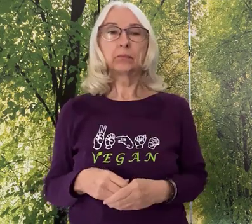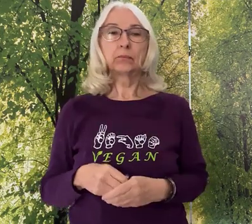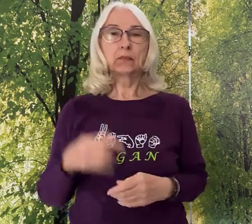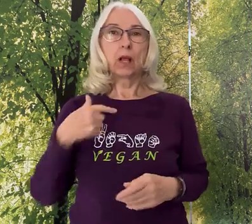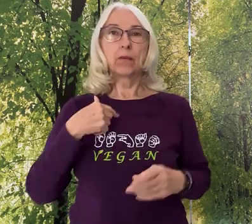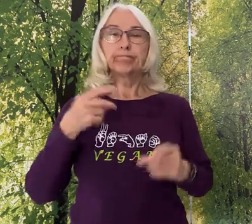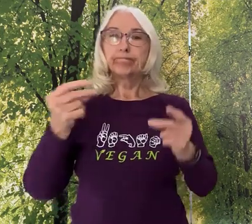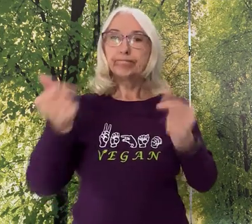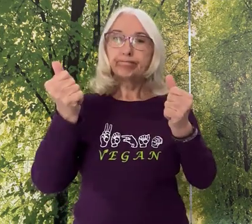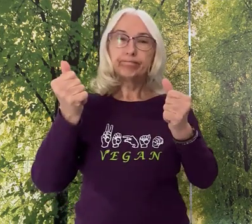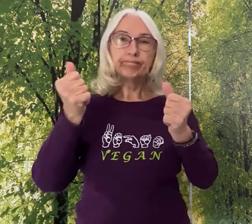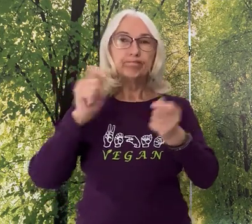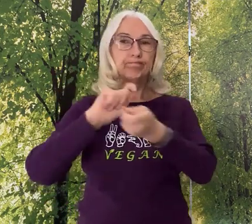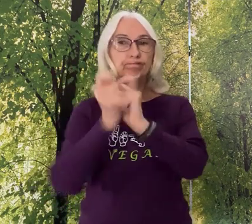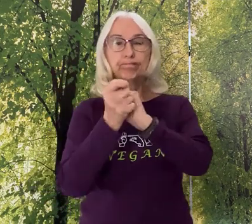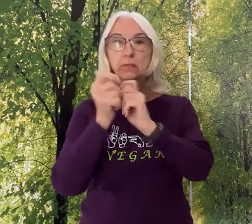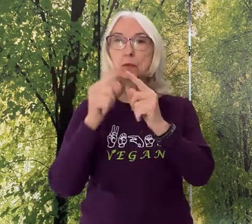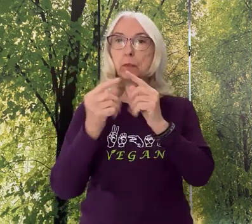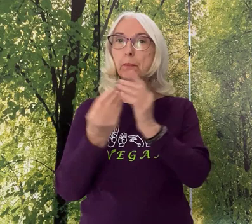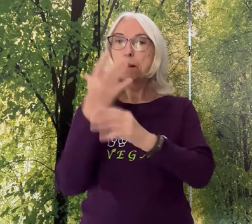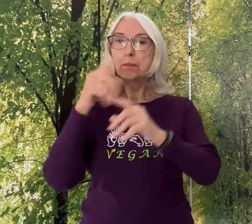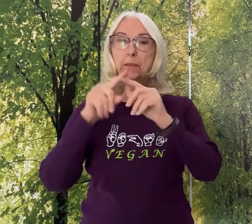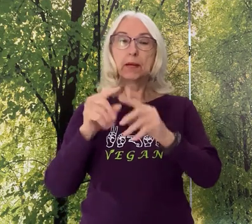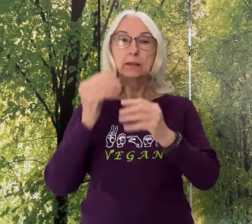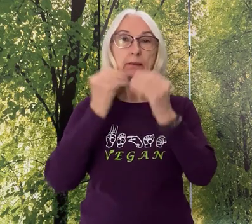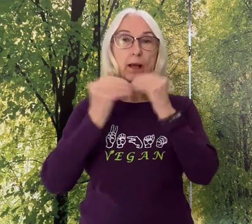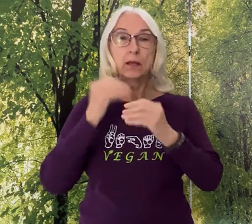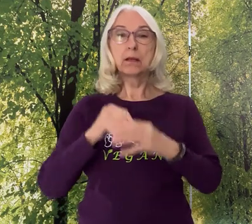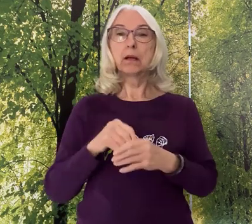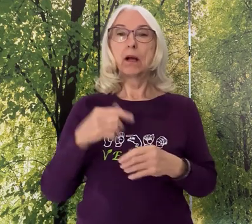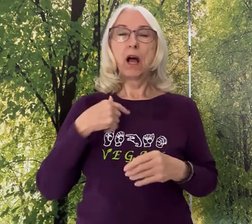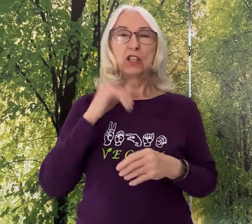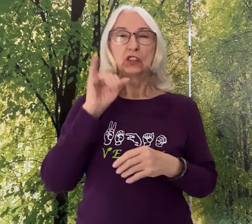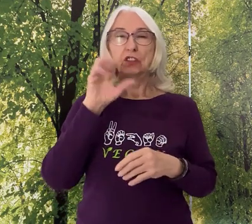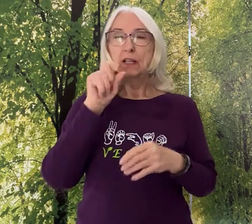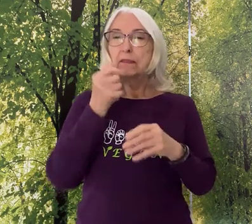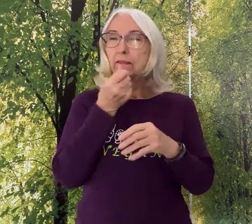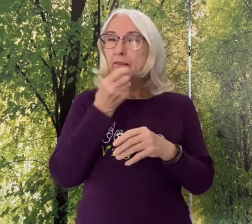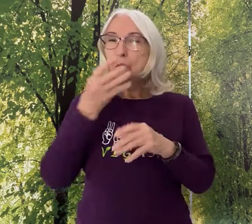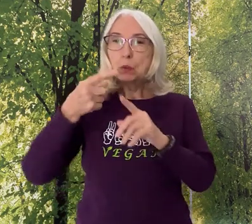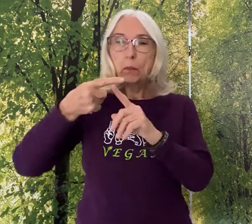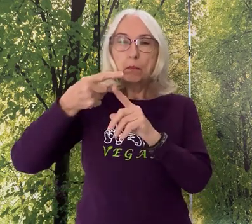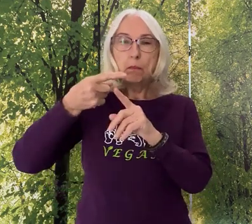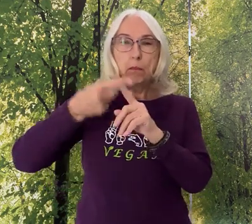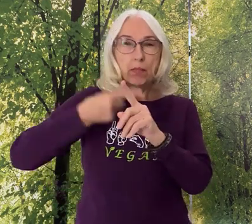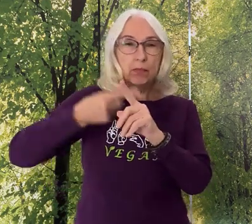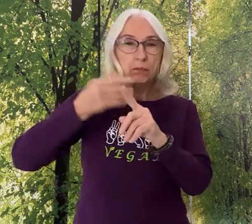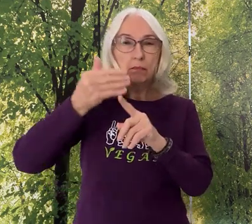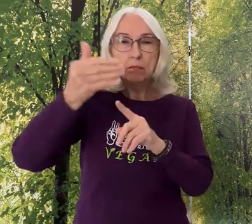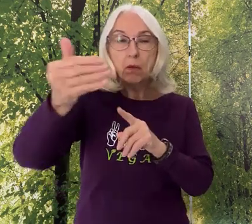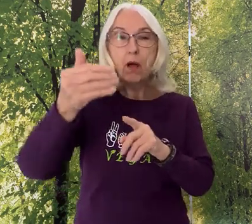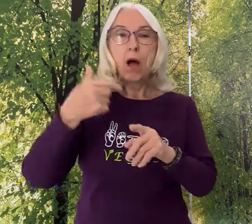I immediately did switch to a plant-based diet. In just a few months,